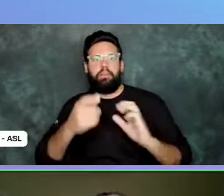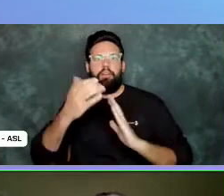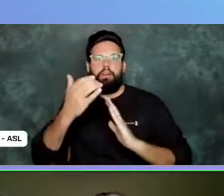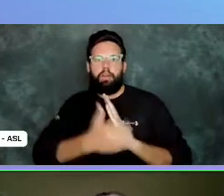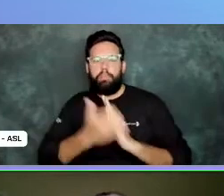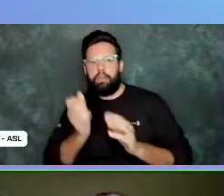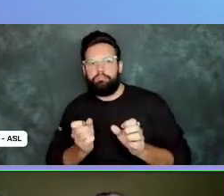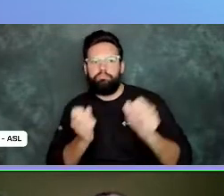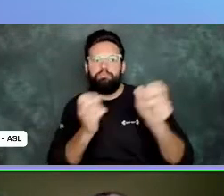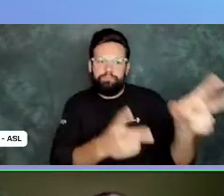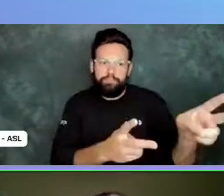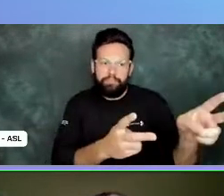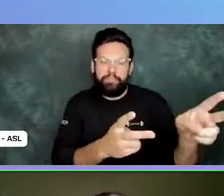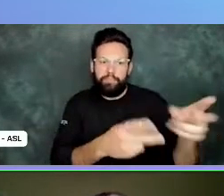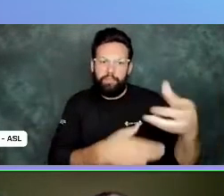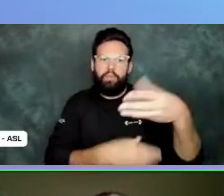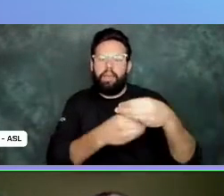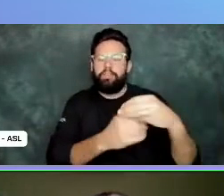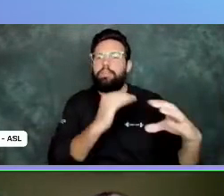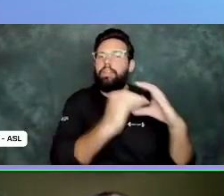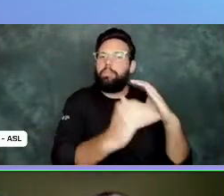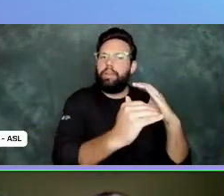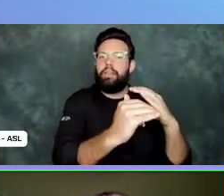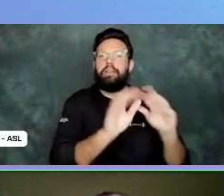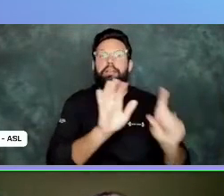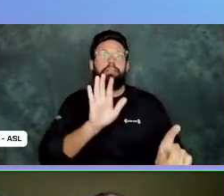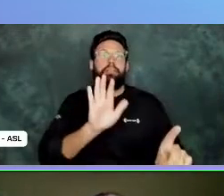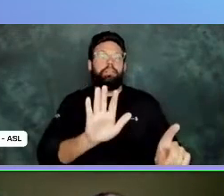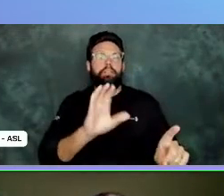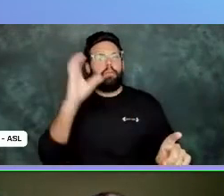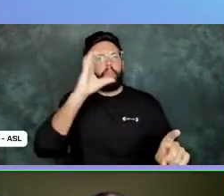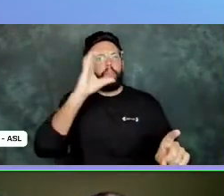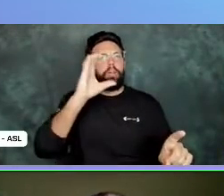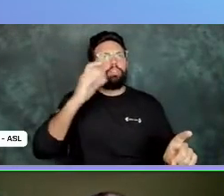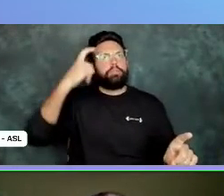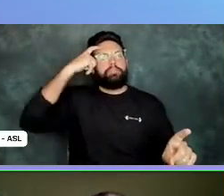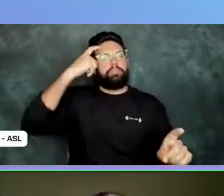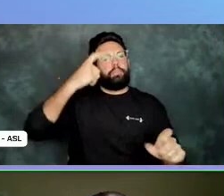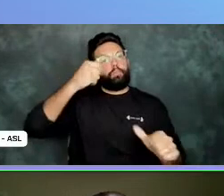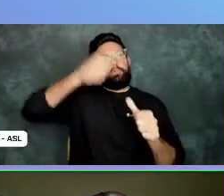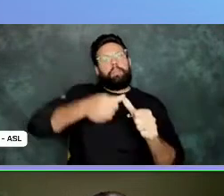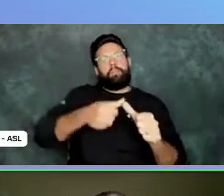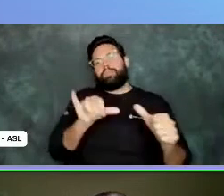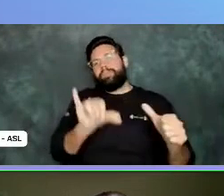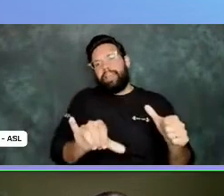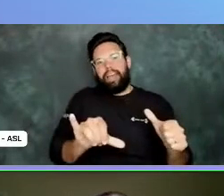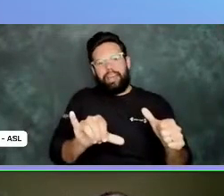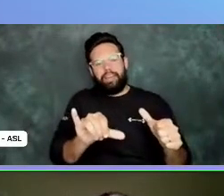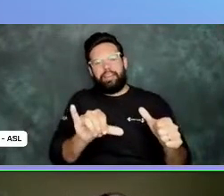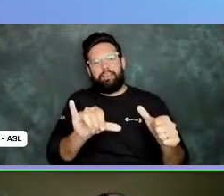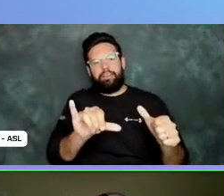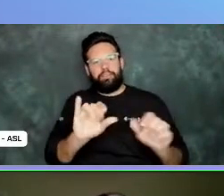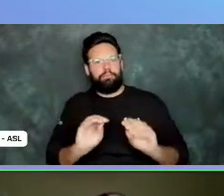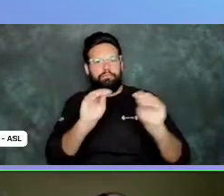And it has dimma1@test.com as the suggested email address because that's the used email I've before period so the